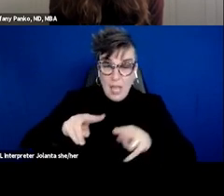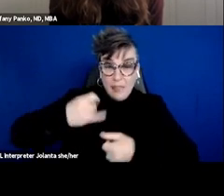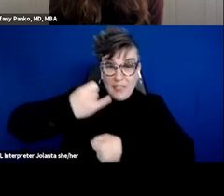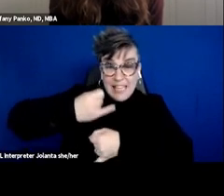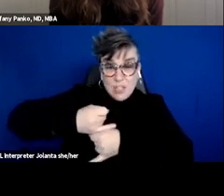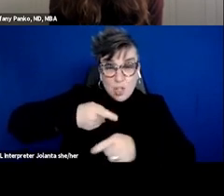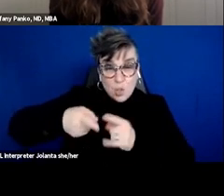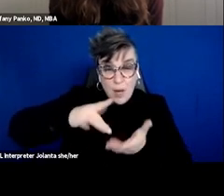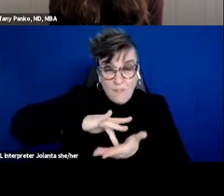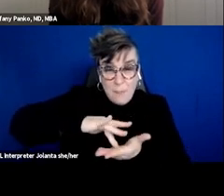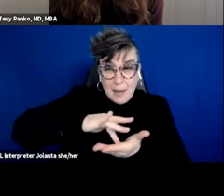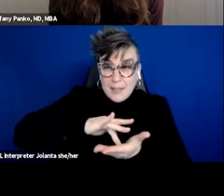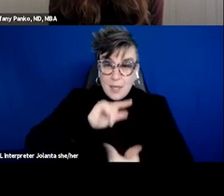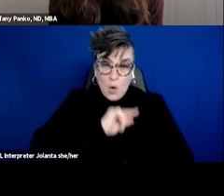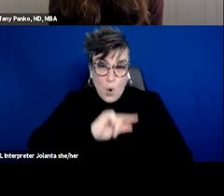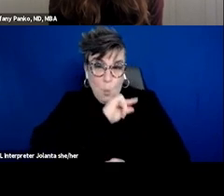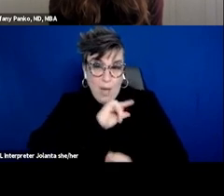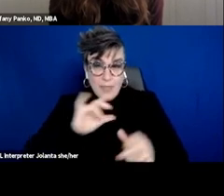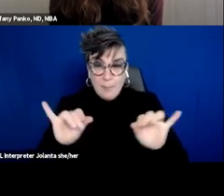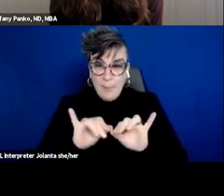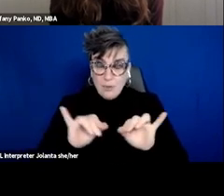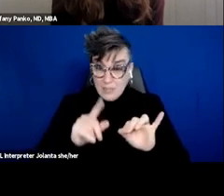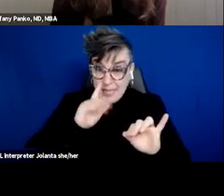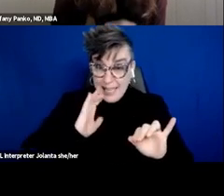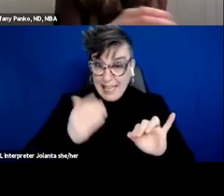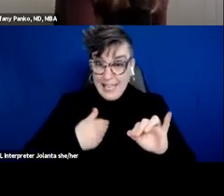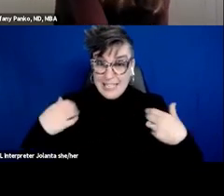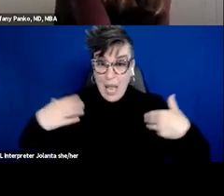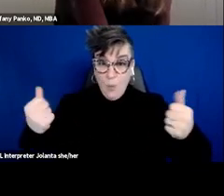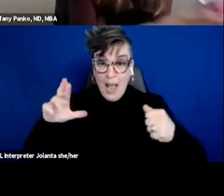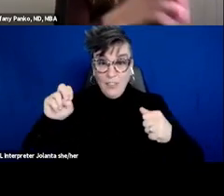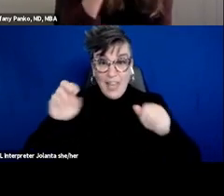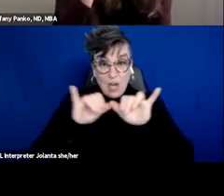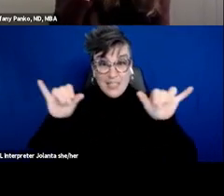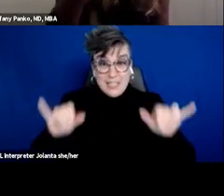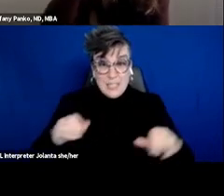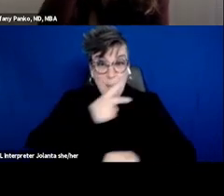metrics you know, is our healthcare system patient centered, is it safe, is it timely,